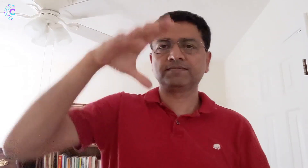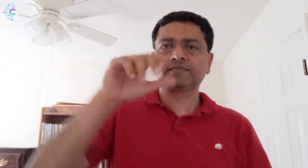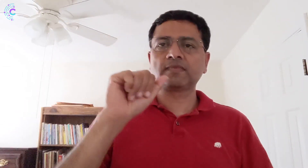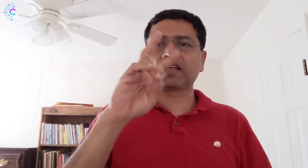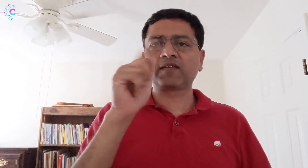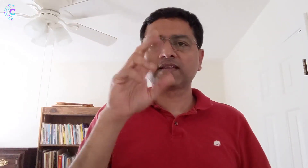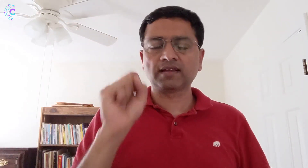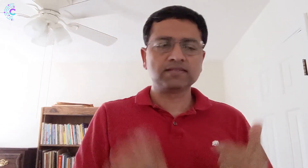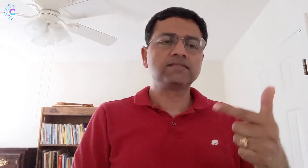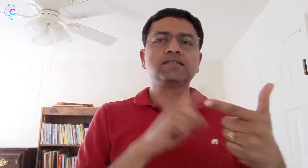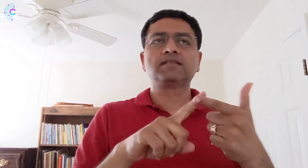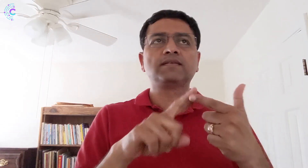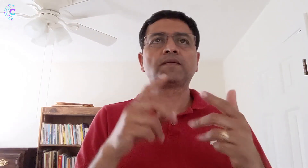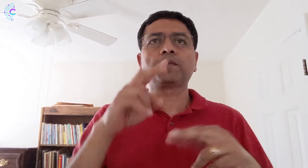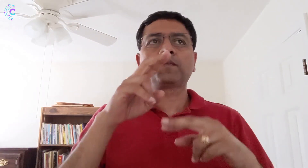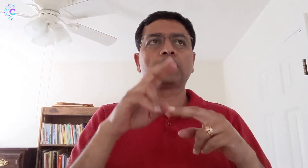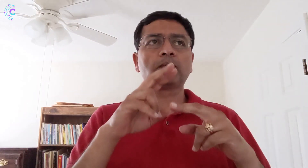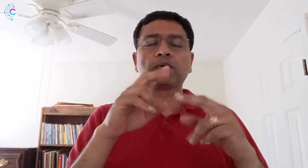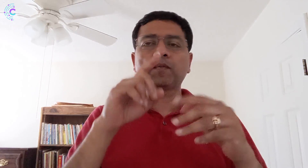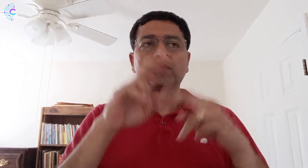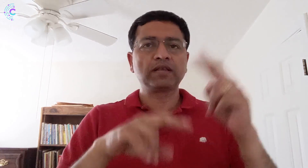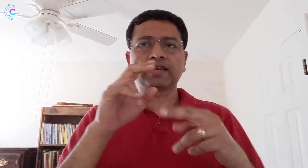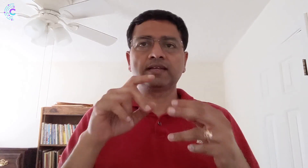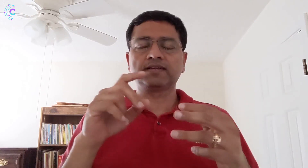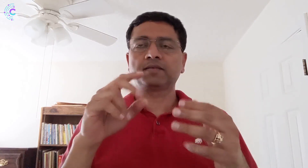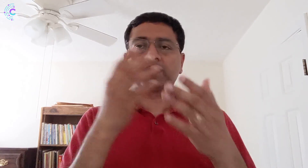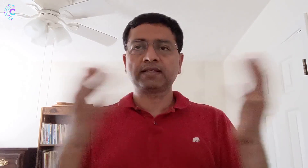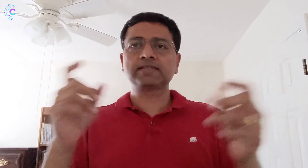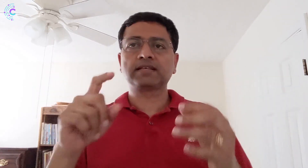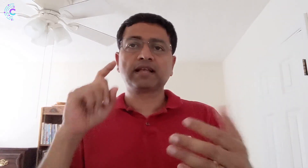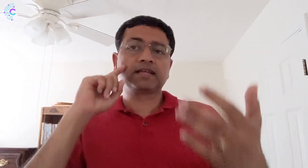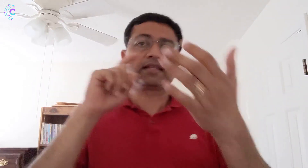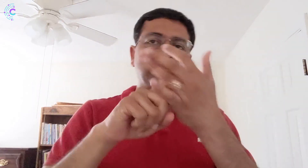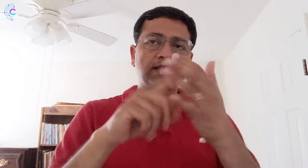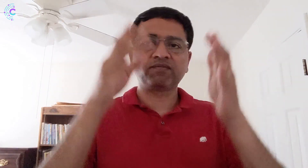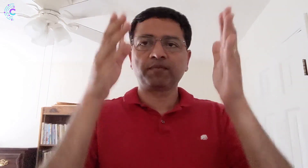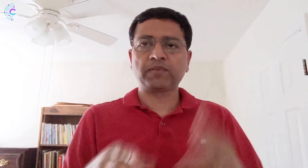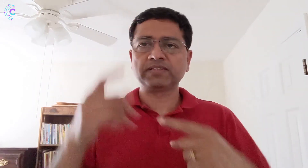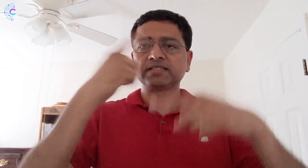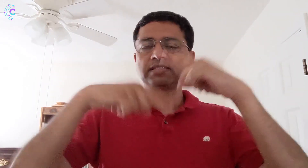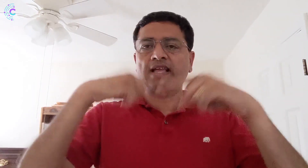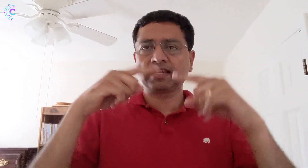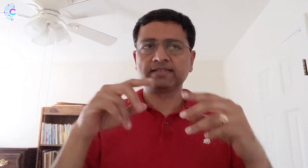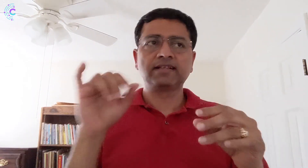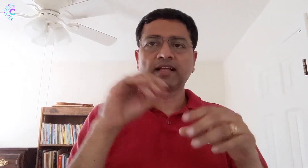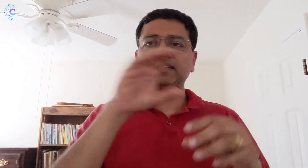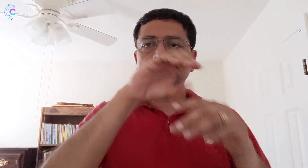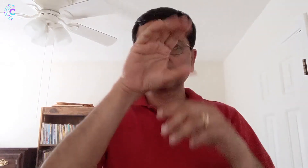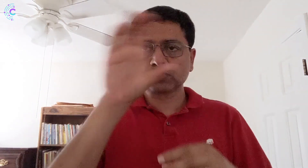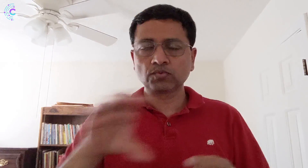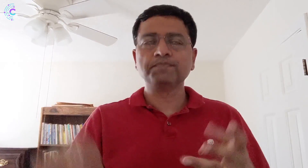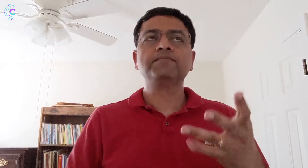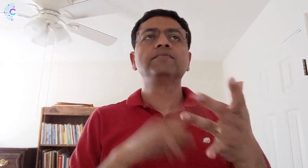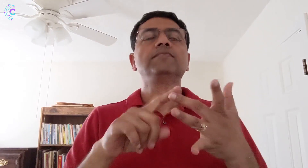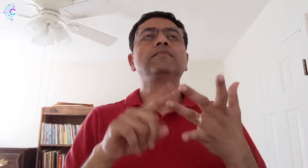avatars, building devices that would detect signing on various platforms such as Zoom, recognize